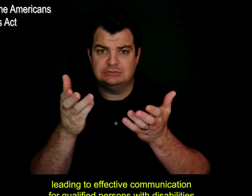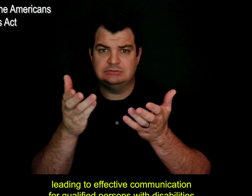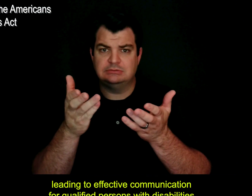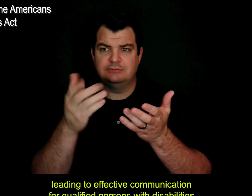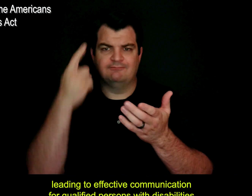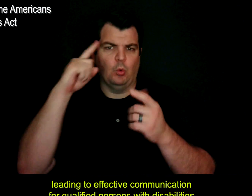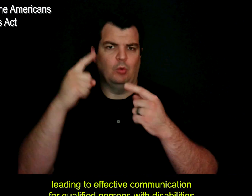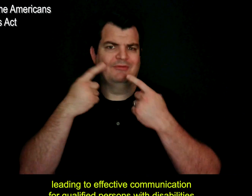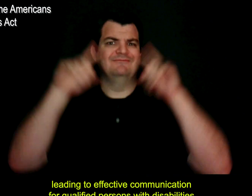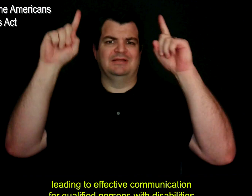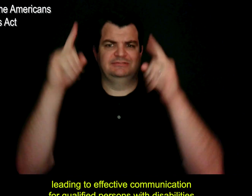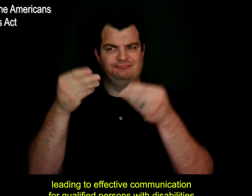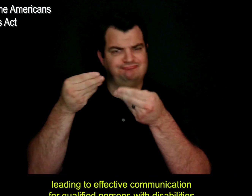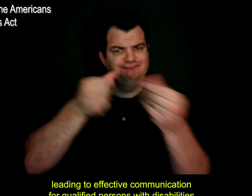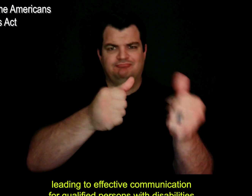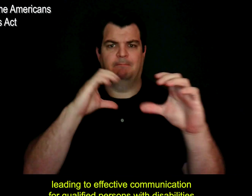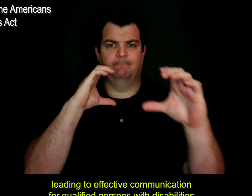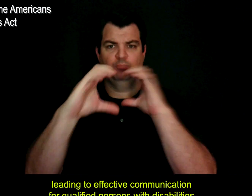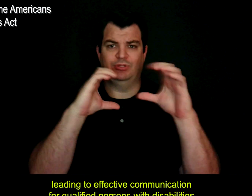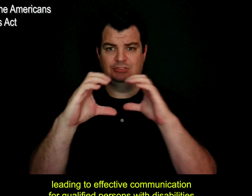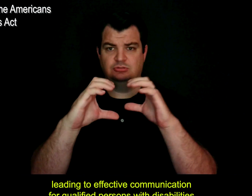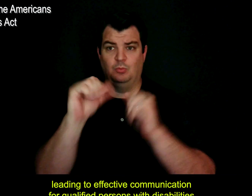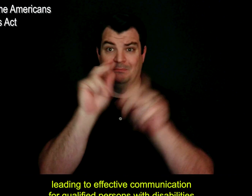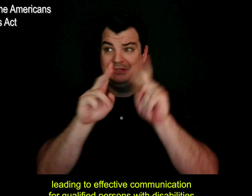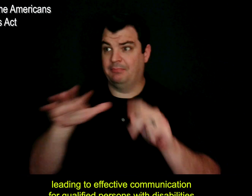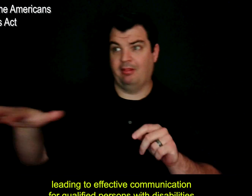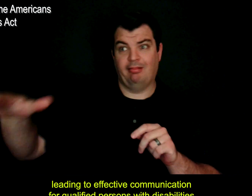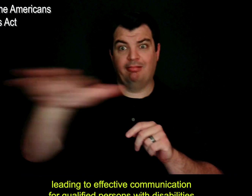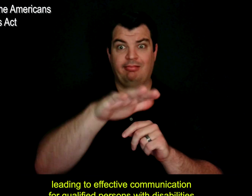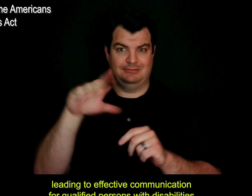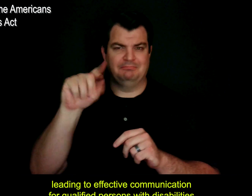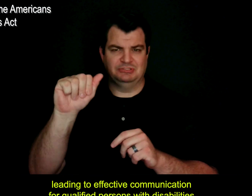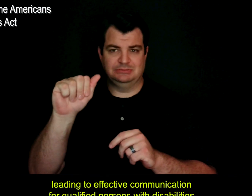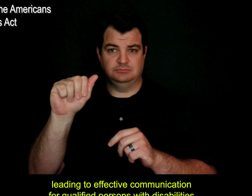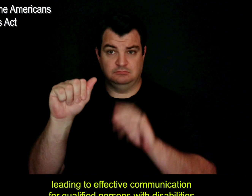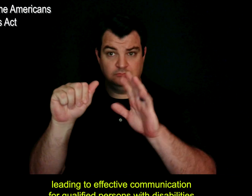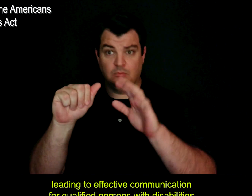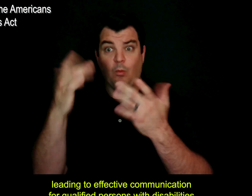leading to effective communication for qualified persons with disabilities